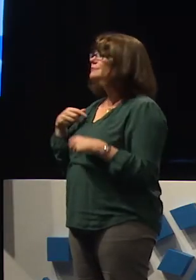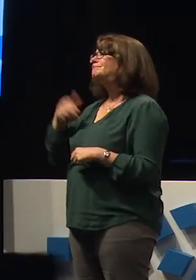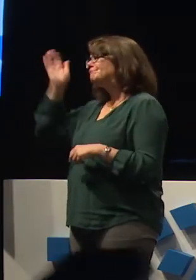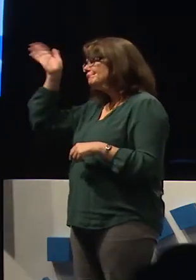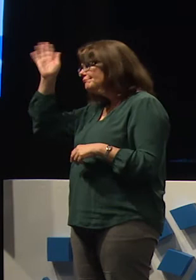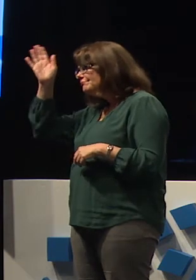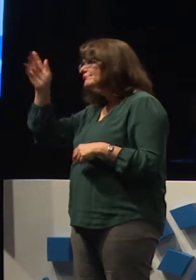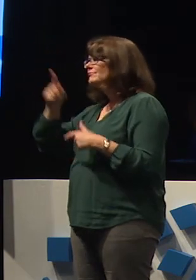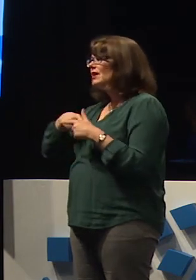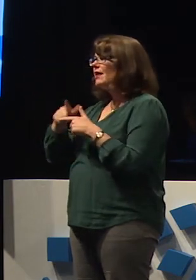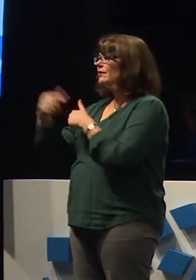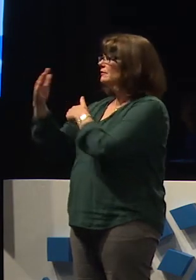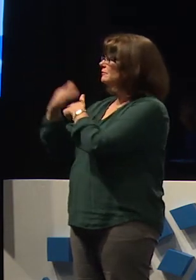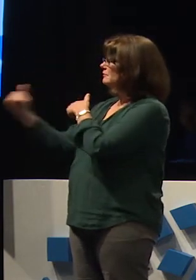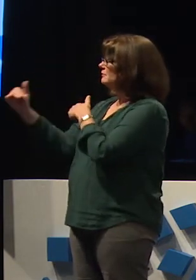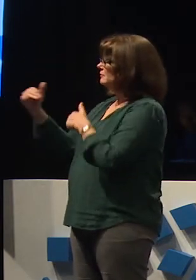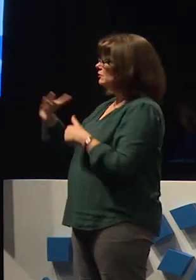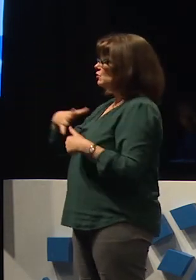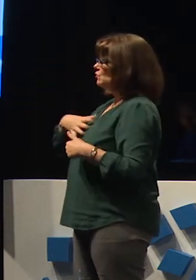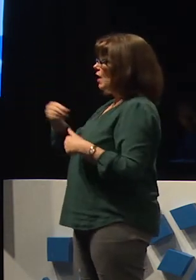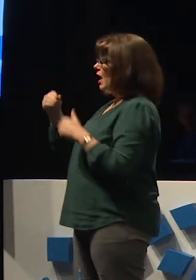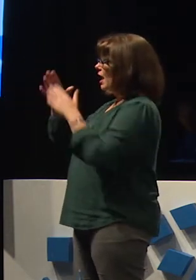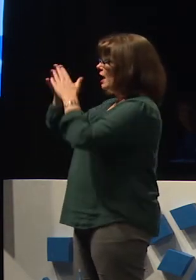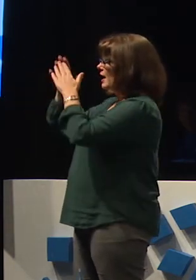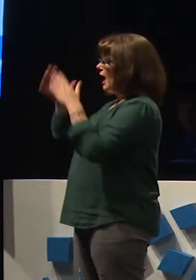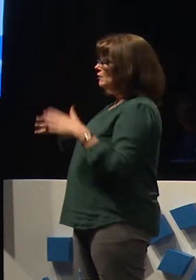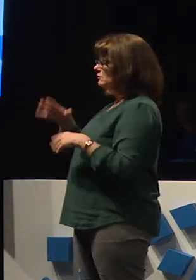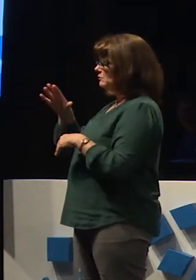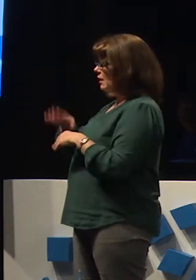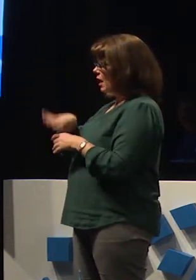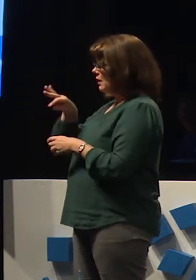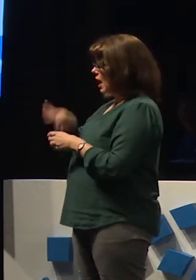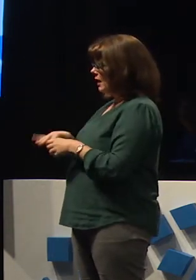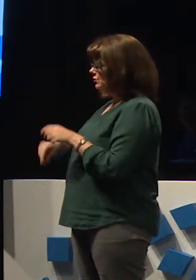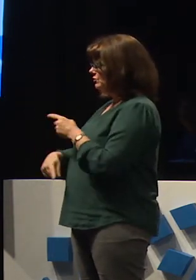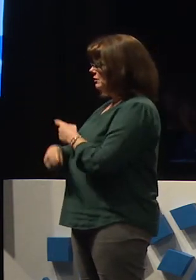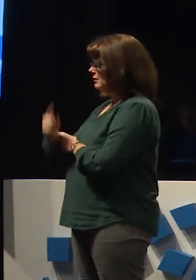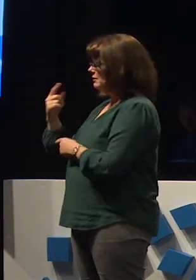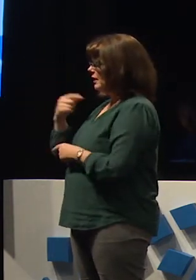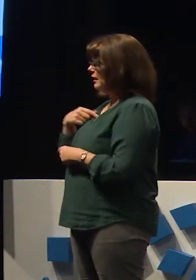the White House on election day which was really awkward being uncomfortable